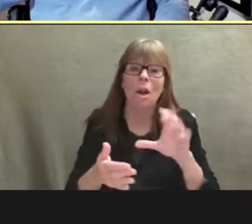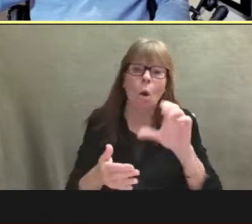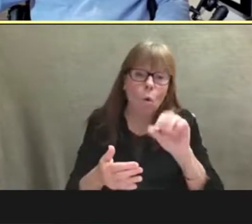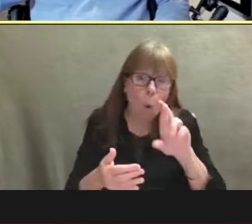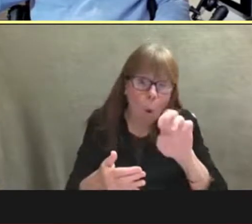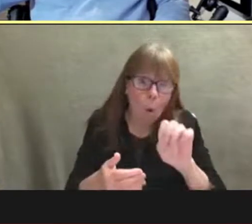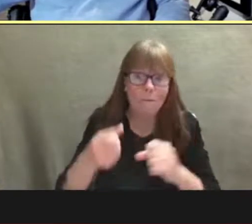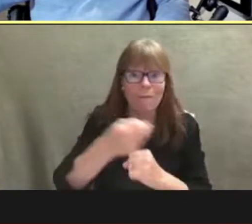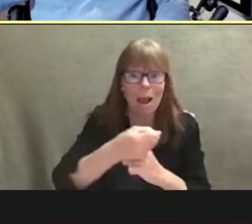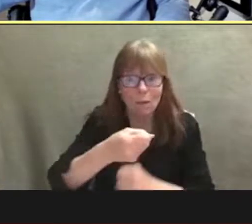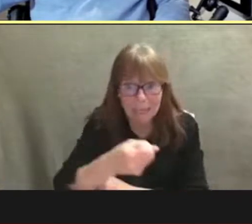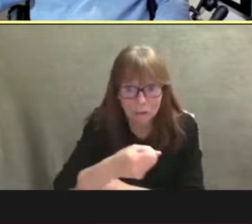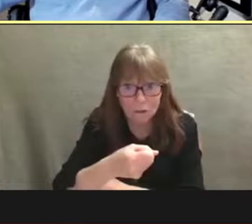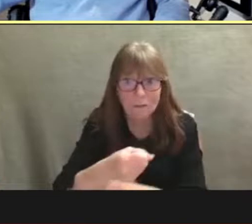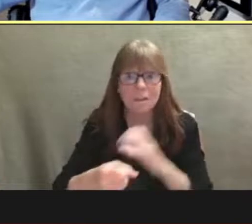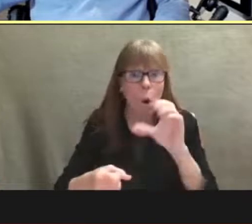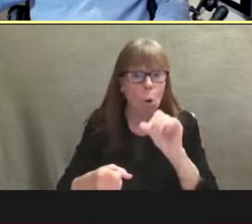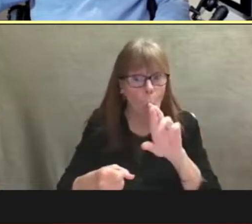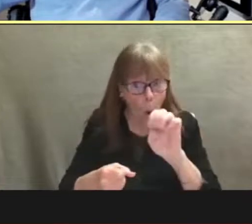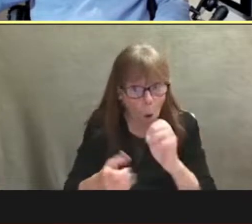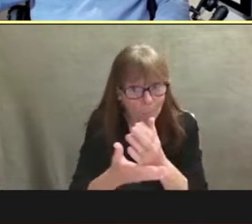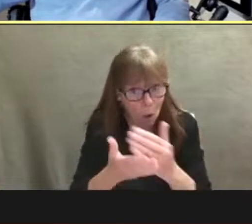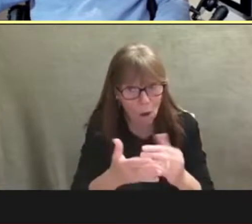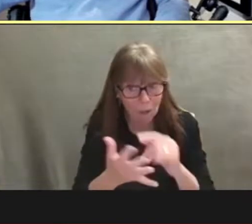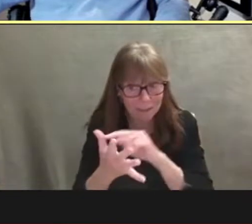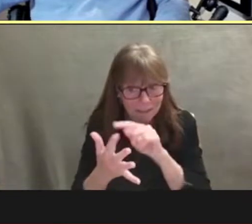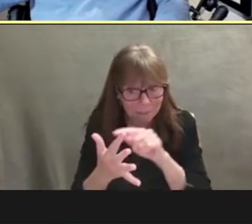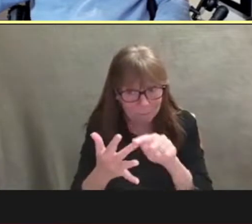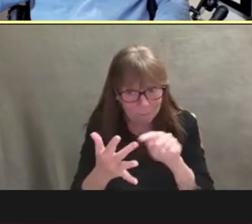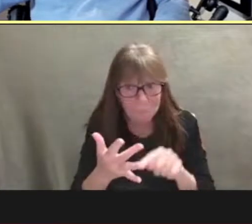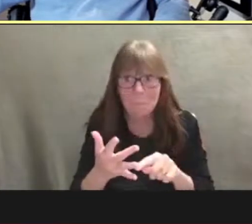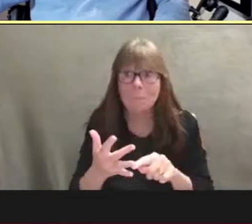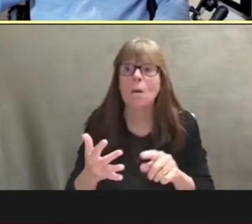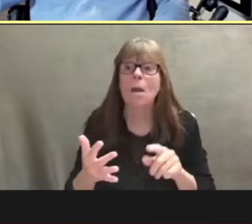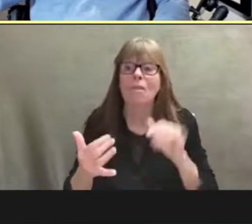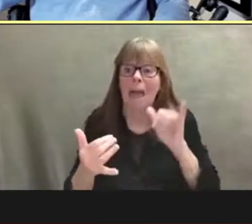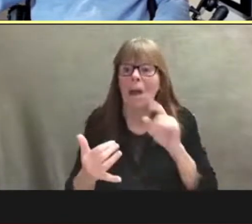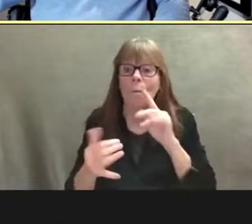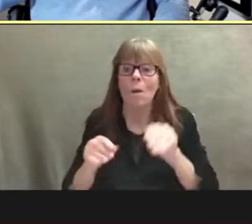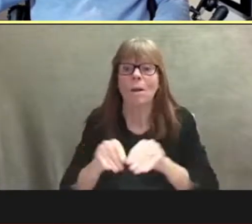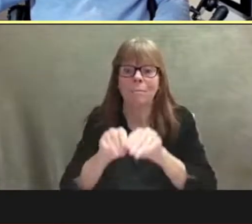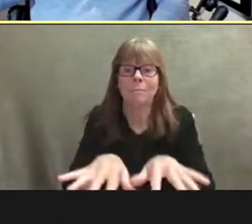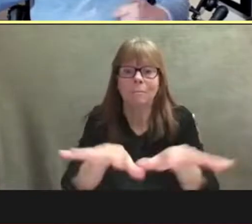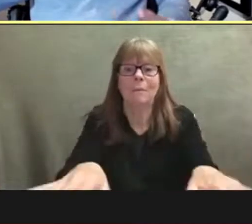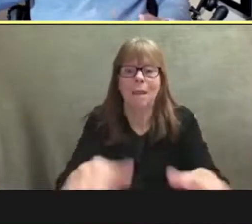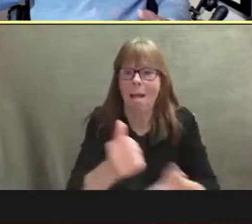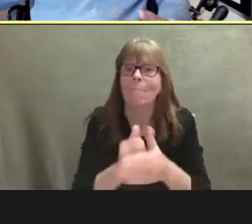our core elements, were the ones that would set others into motion. That they would be